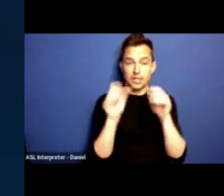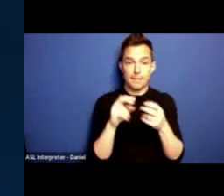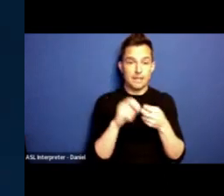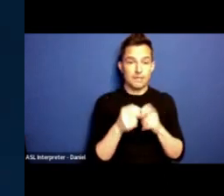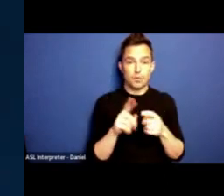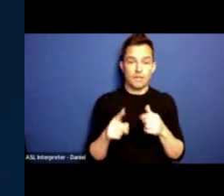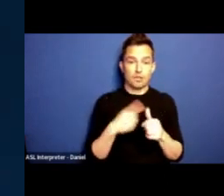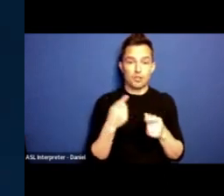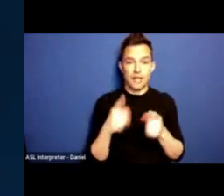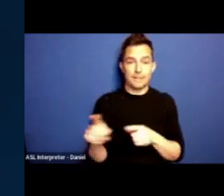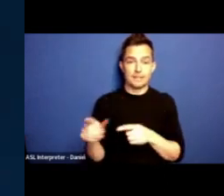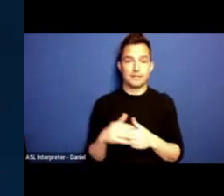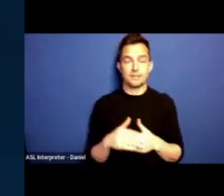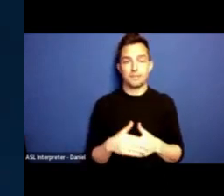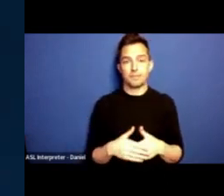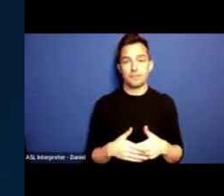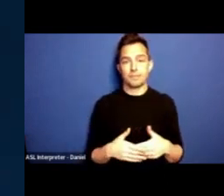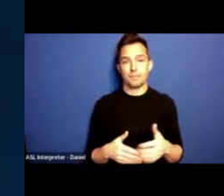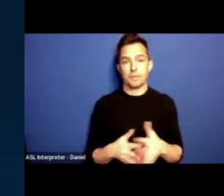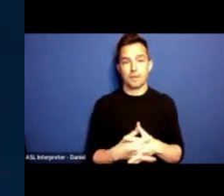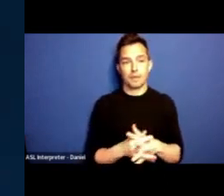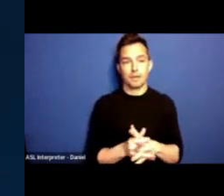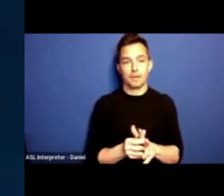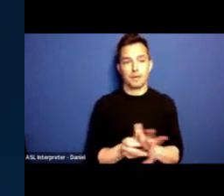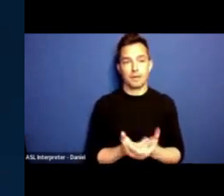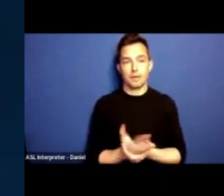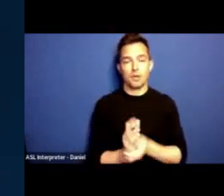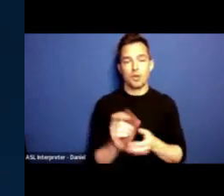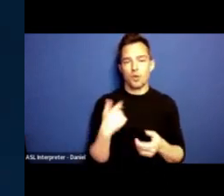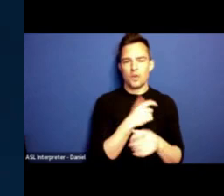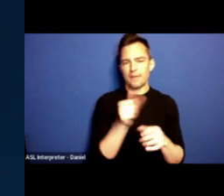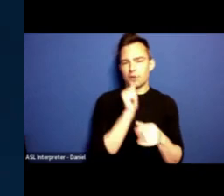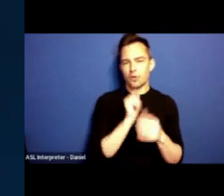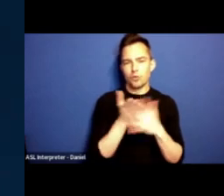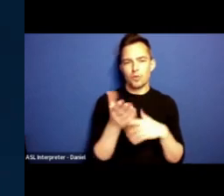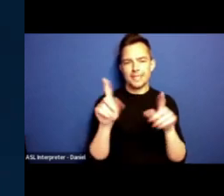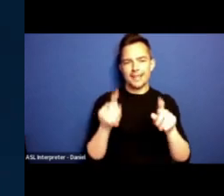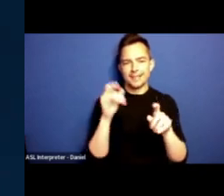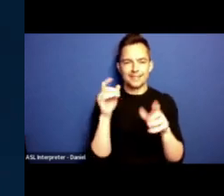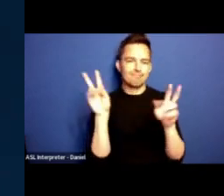happens, we have to go through tests, if you will, on where our